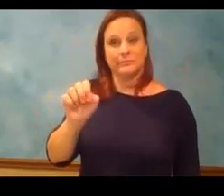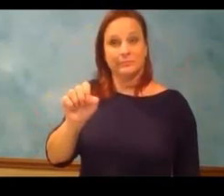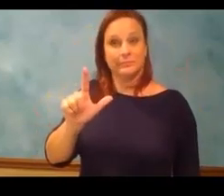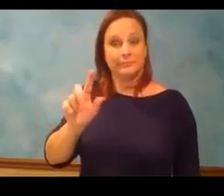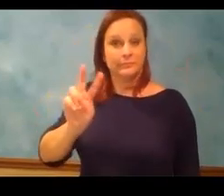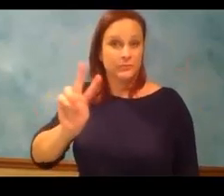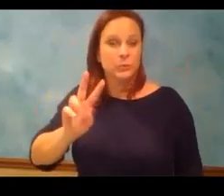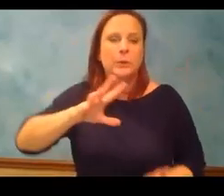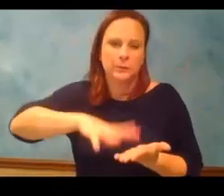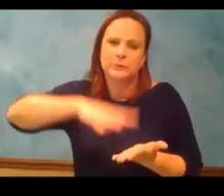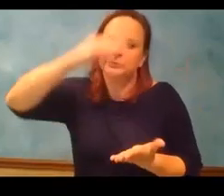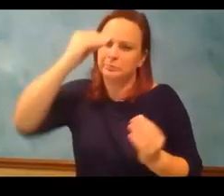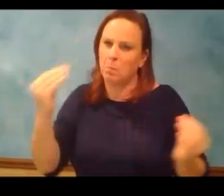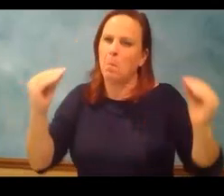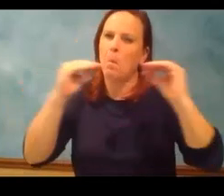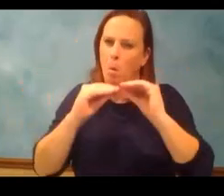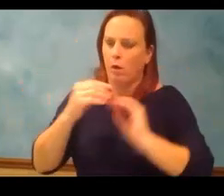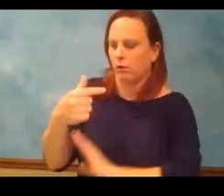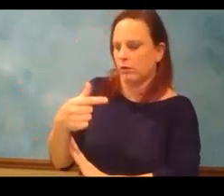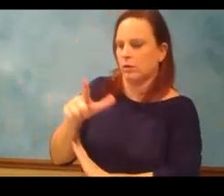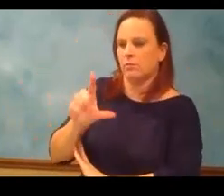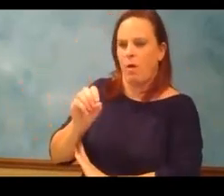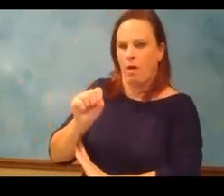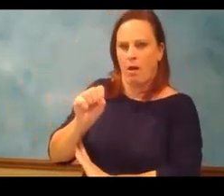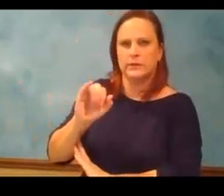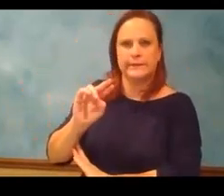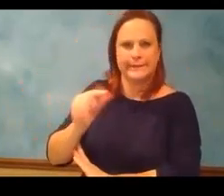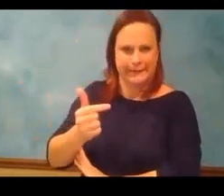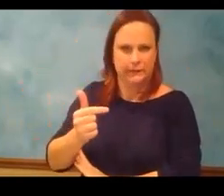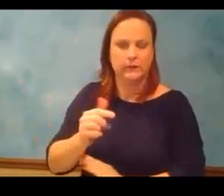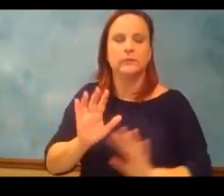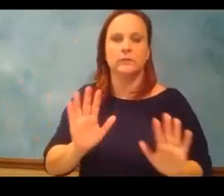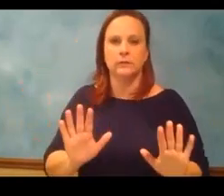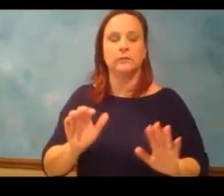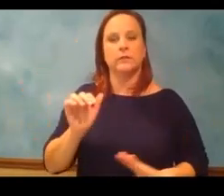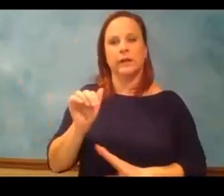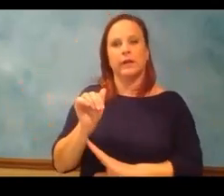Now realize, in ASL II you will learn more glossing techniques,